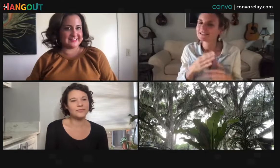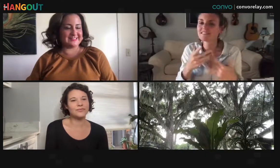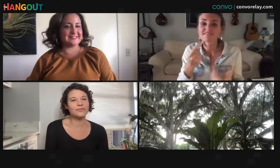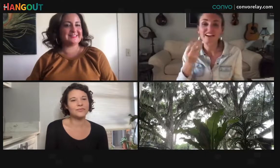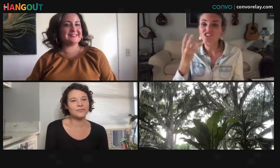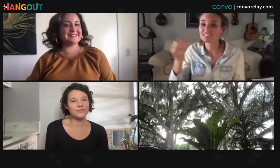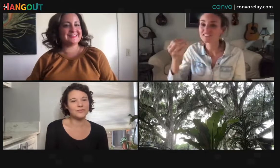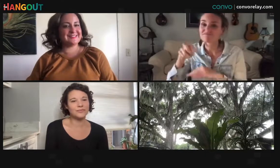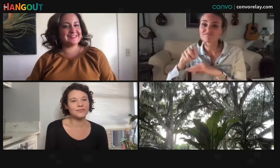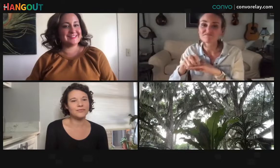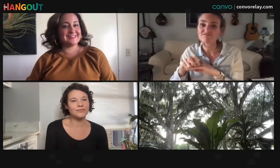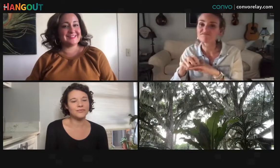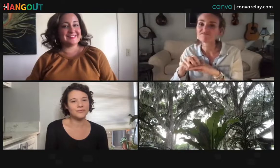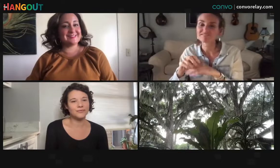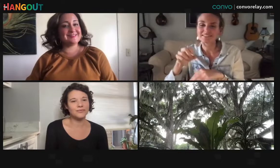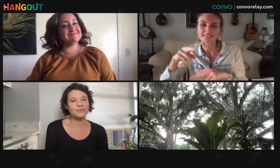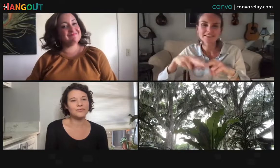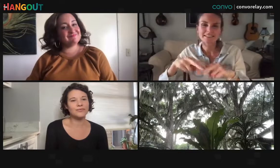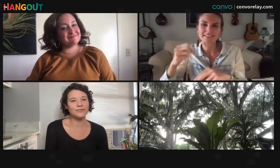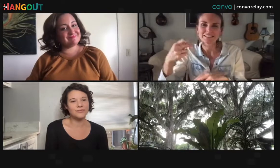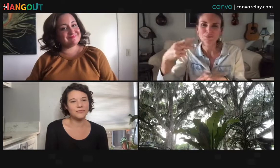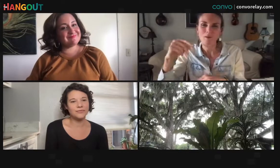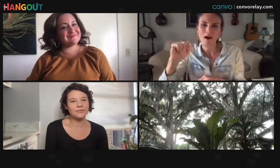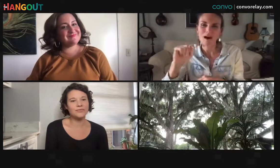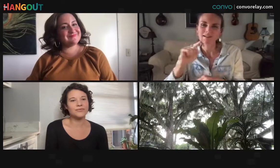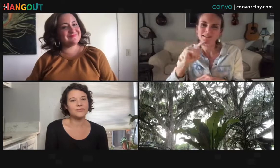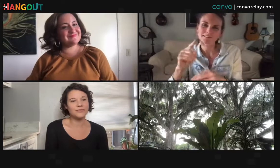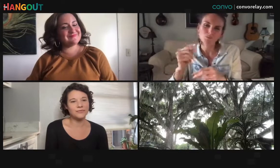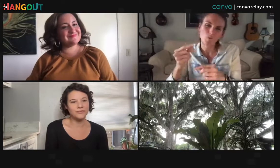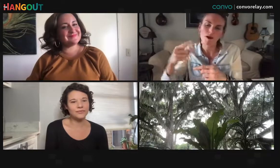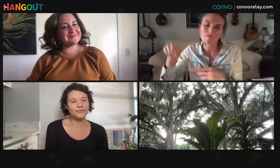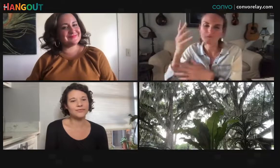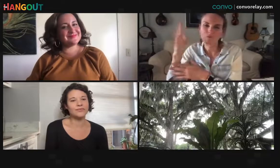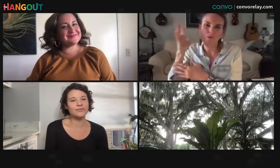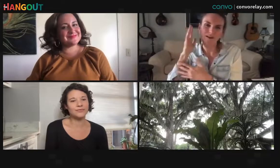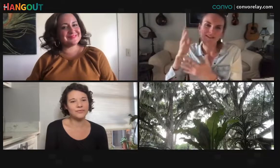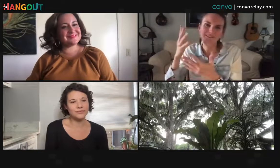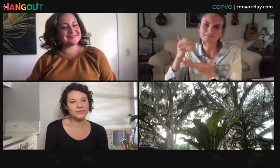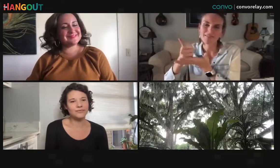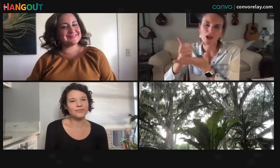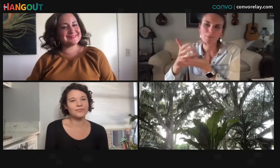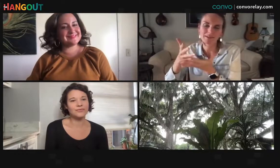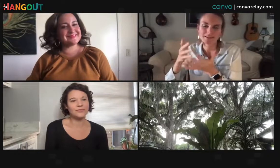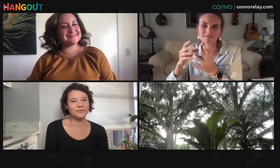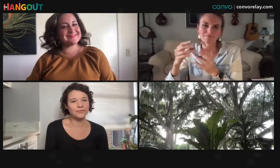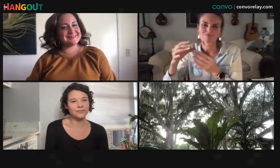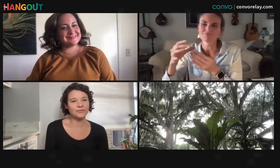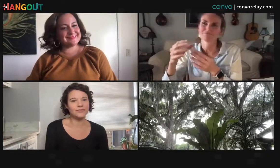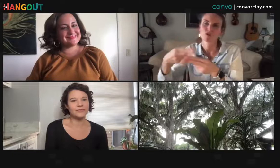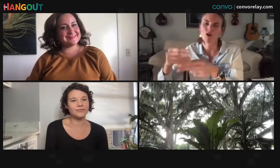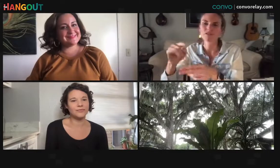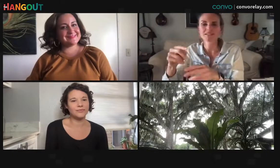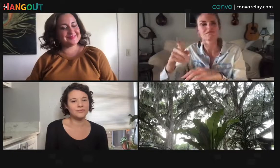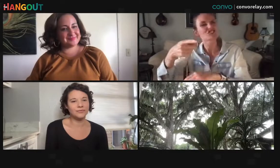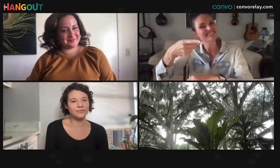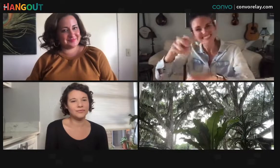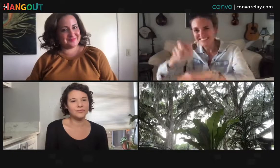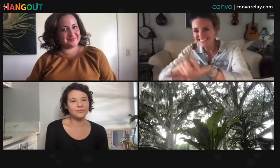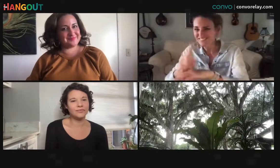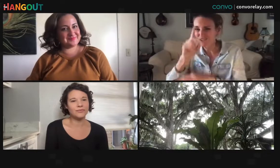products myself and i started to drink more tea and sit outside i have a sitting spot which is what uh forest therapists call